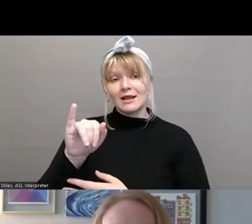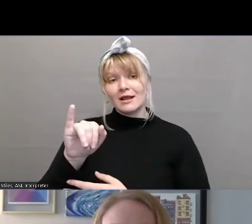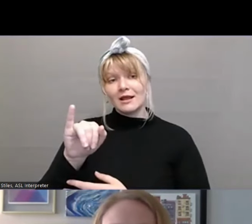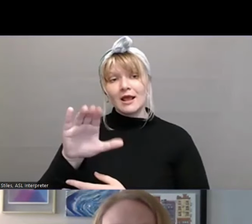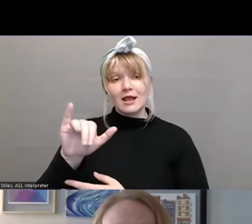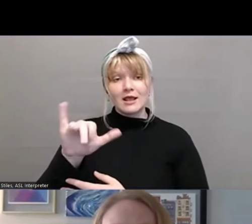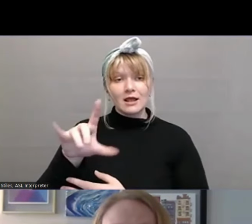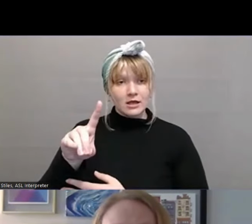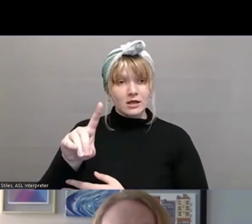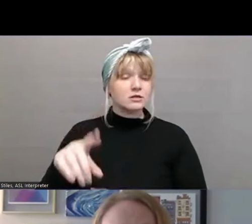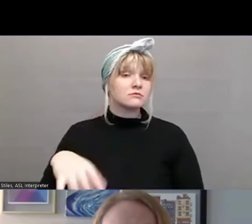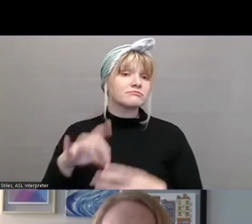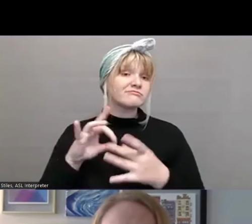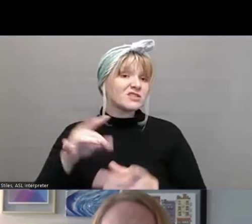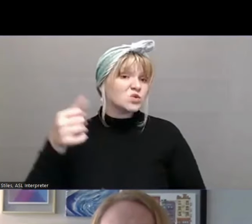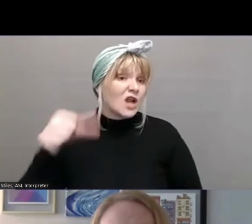of assistive technology.